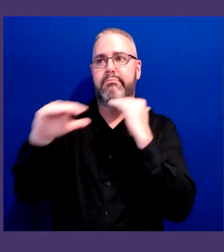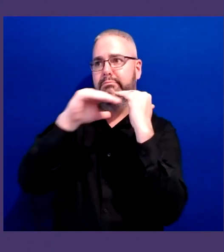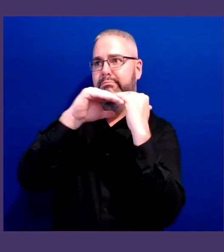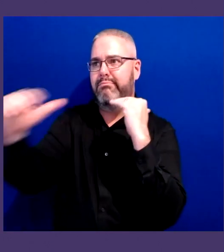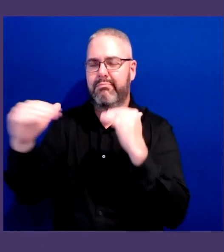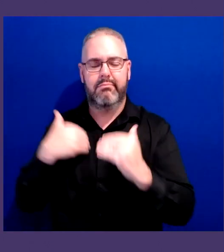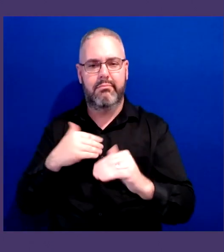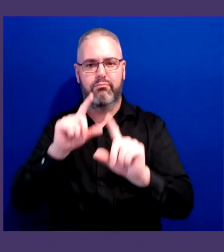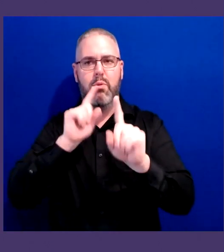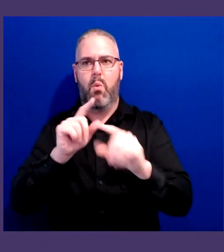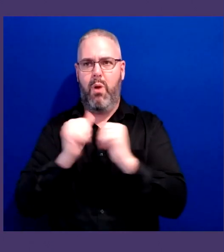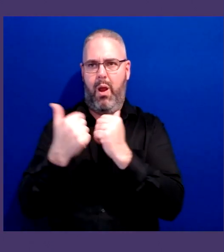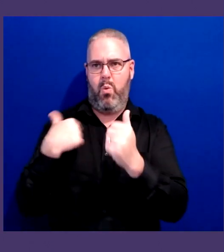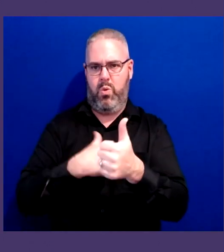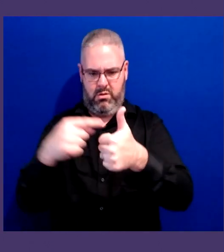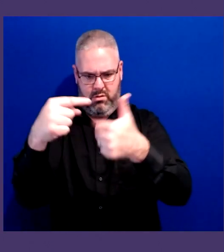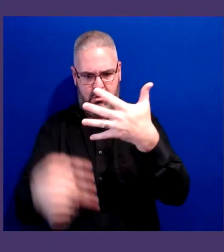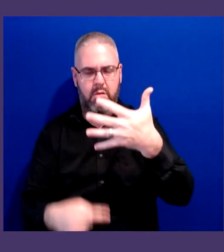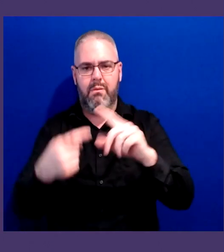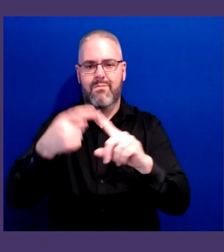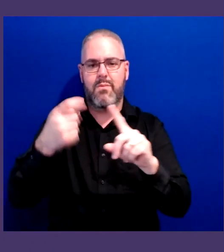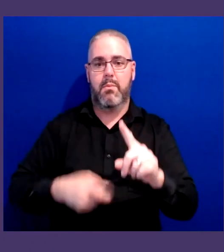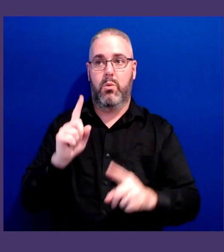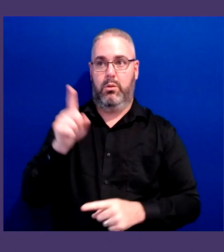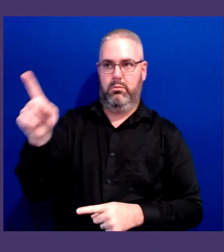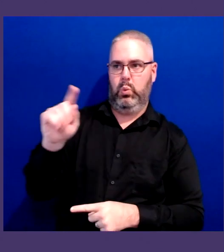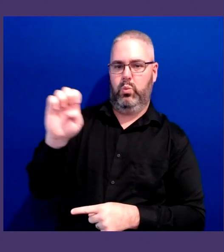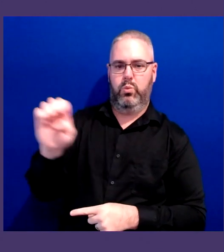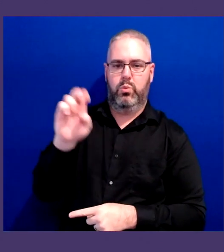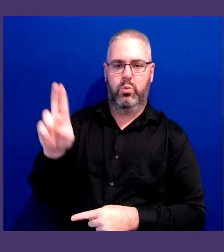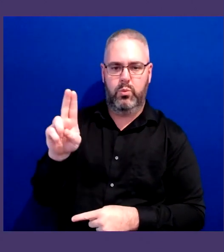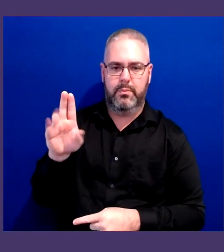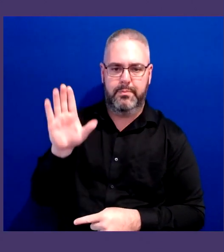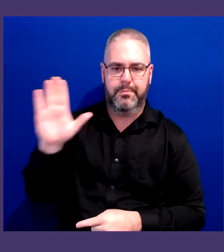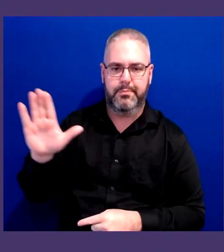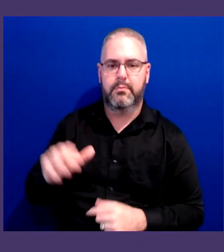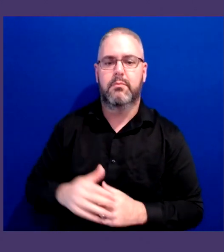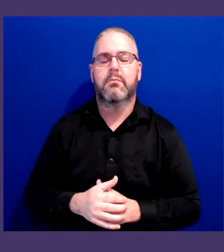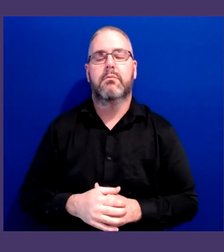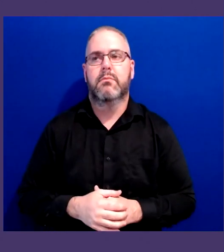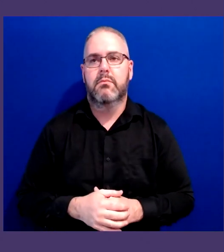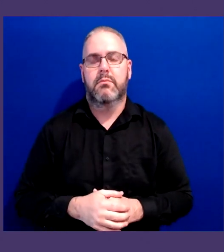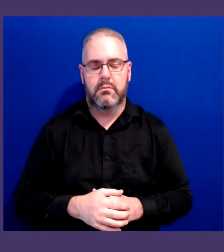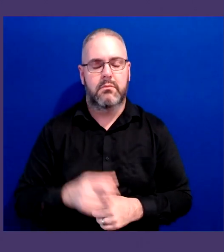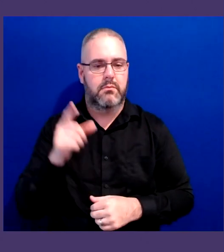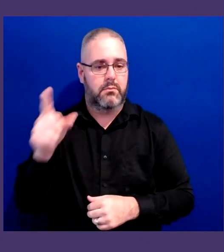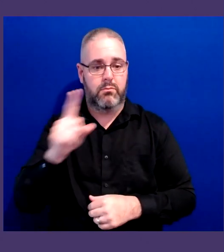which is coming out of the European Union. The Corporate Sustainability Reporting Directive is